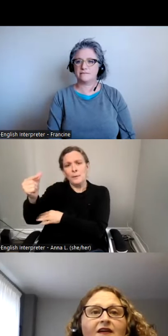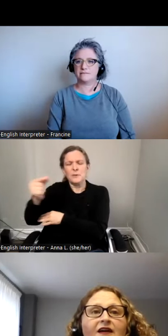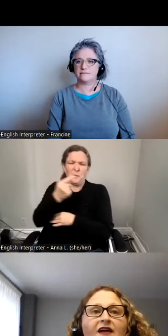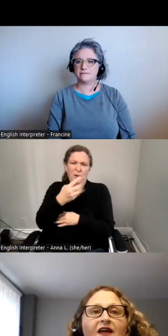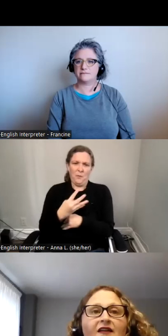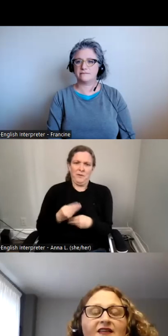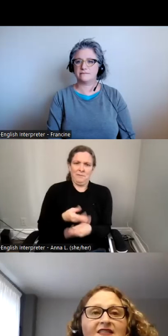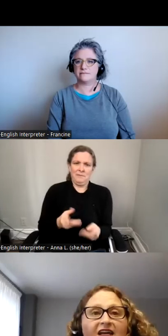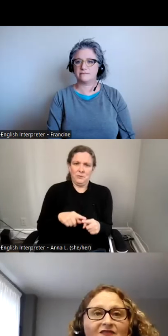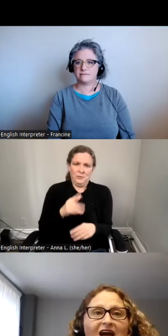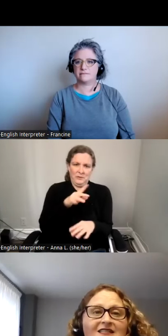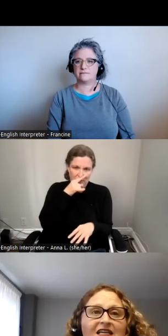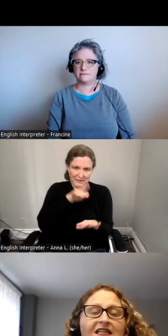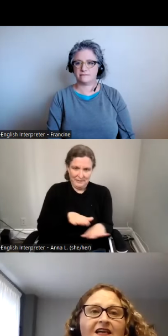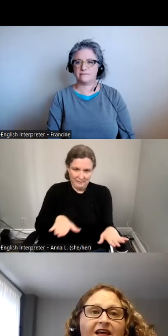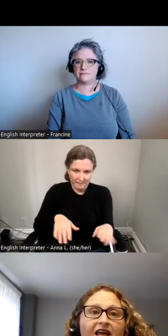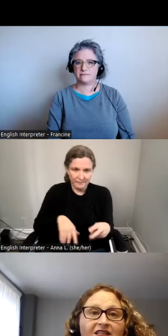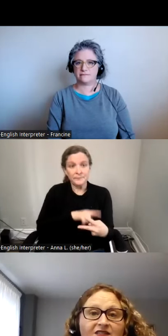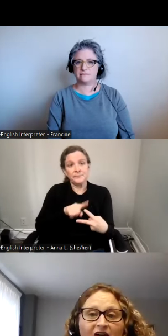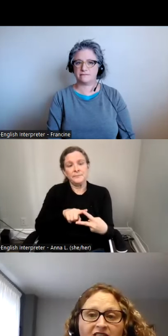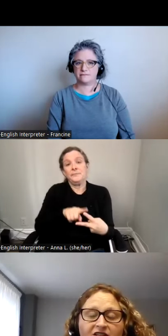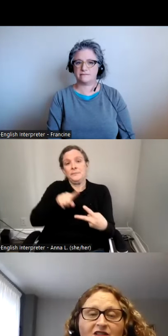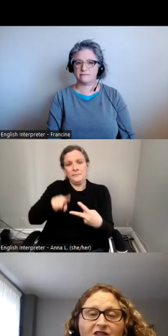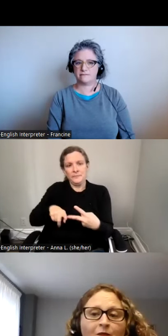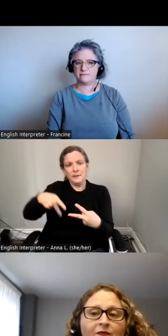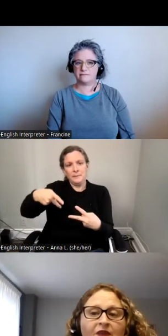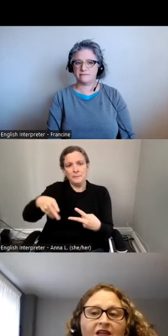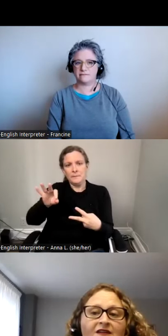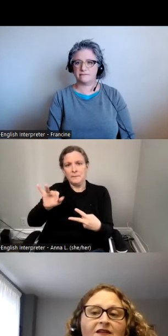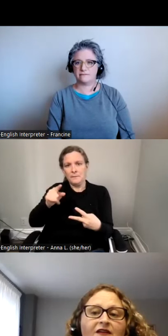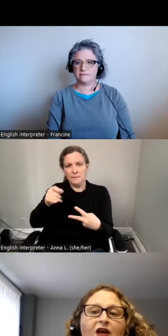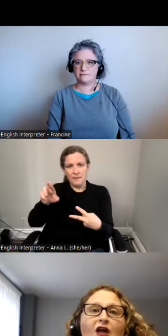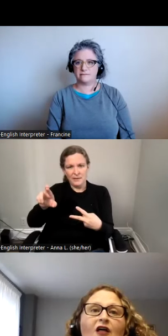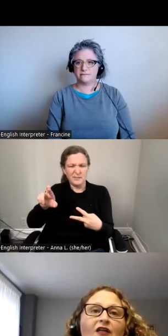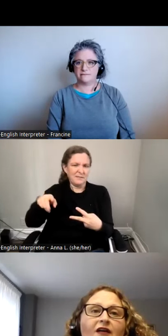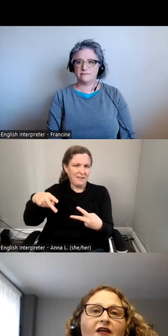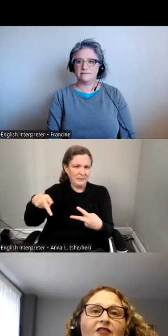This is one quarter of the Adult Dose of Moderna.